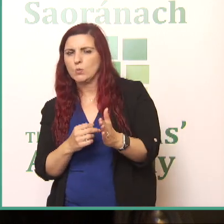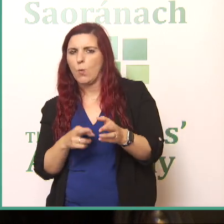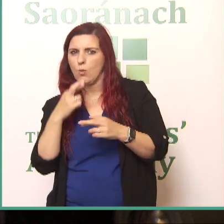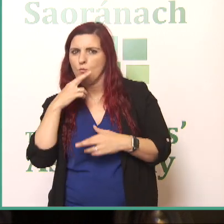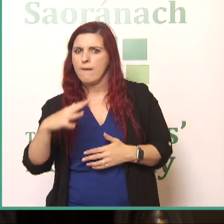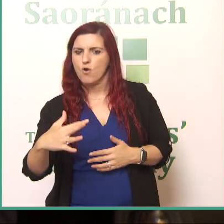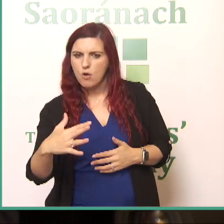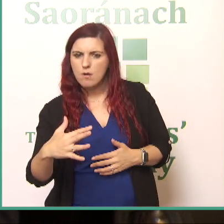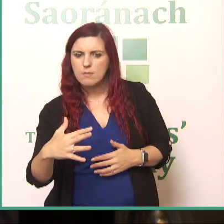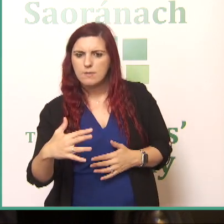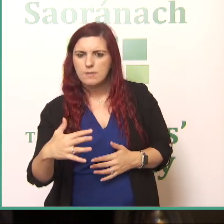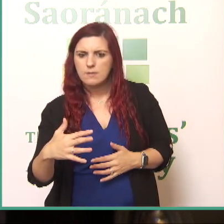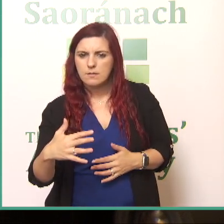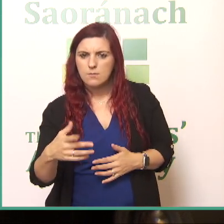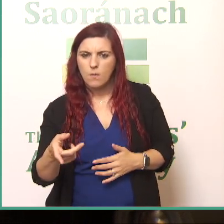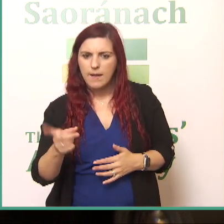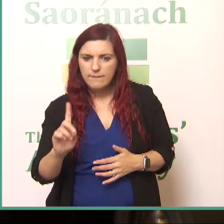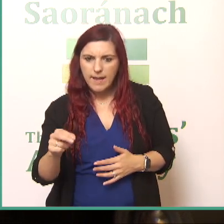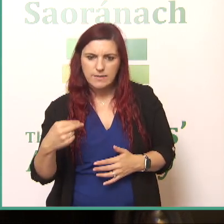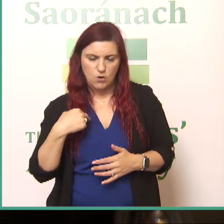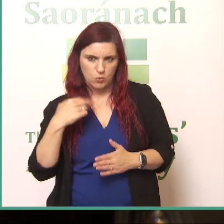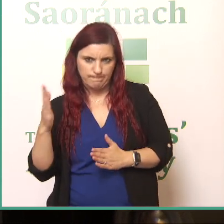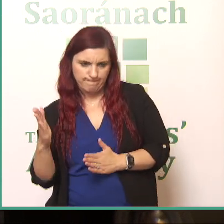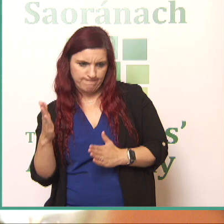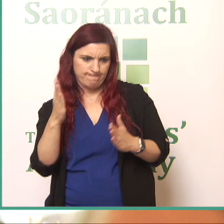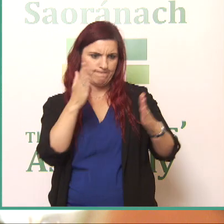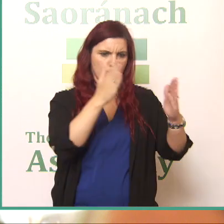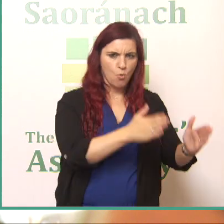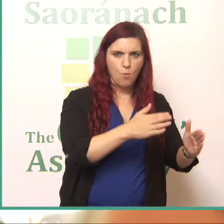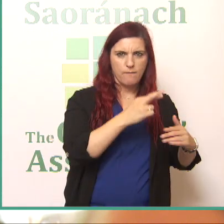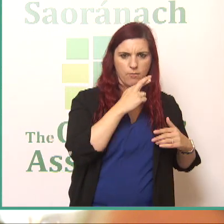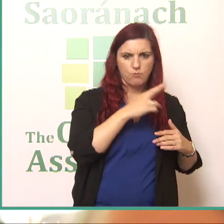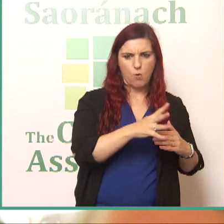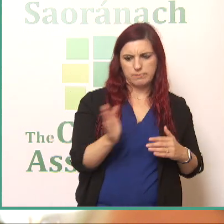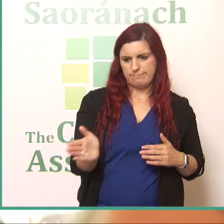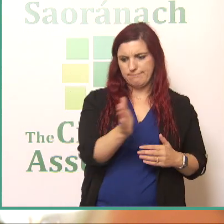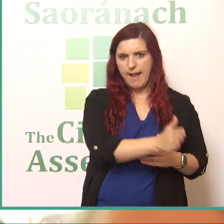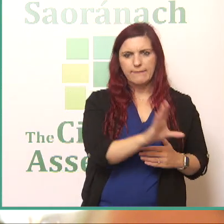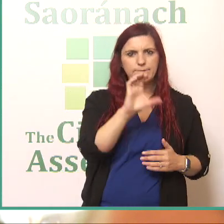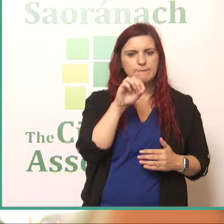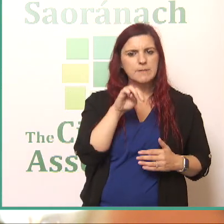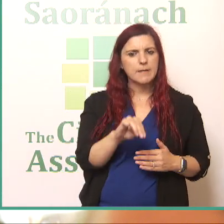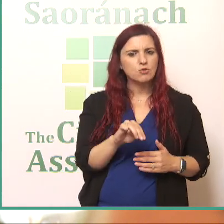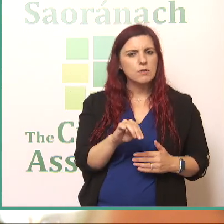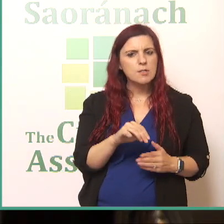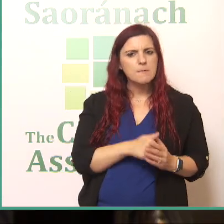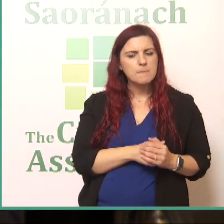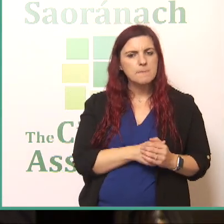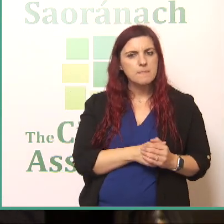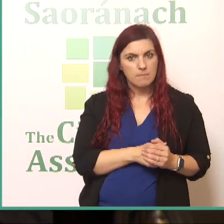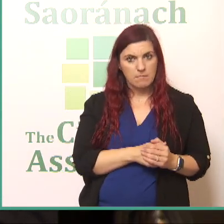so we were advised recommended to move it back 50 meters further at considerable cost